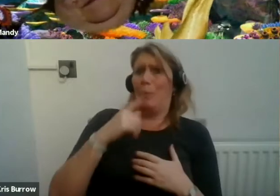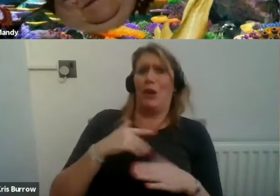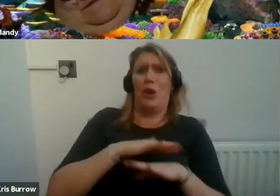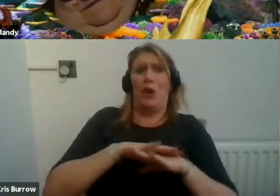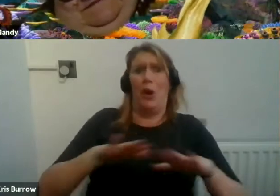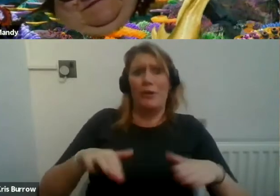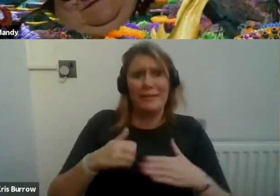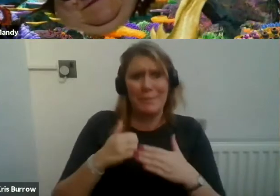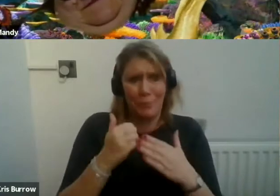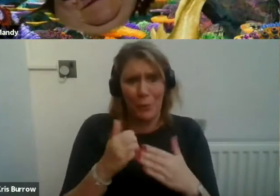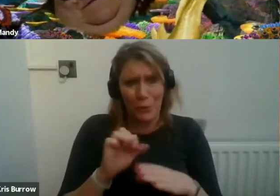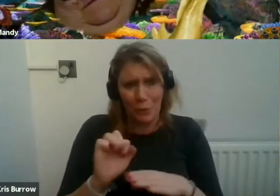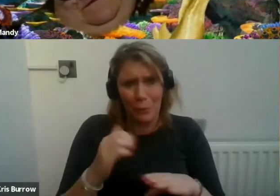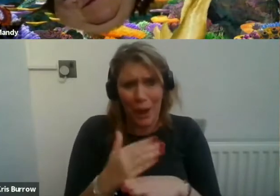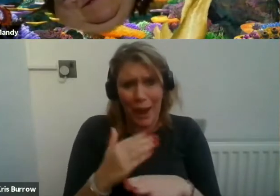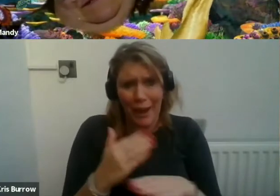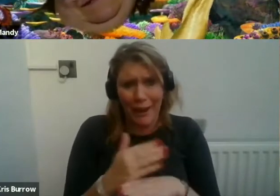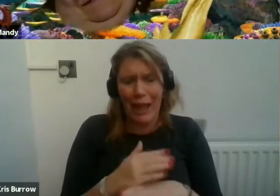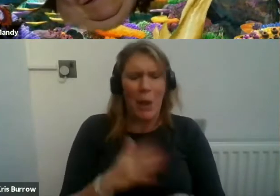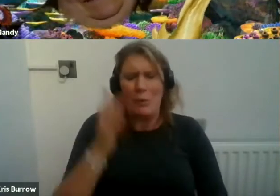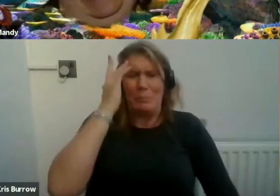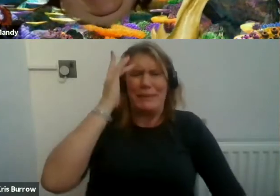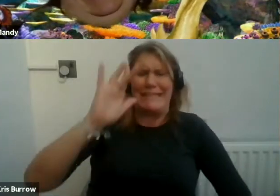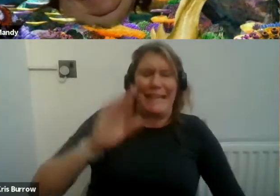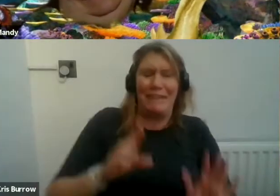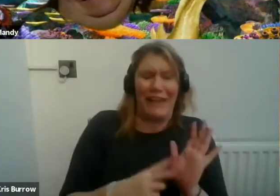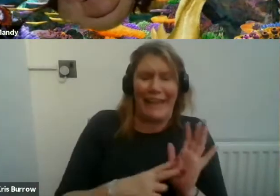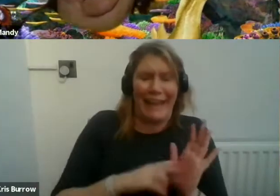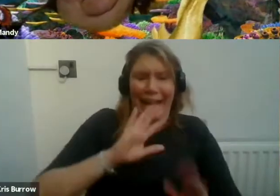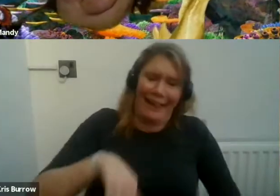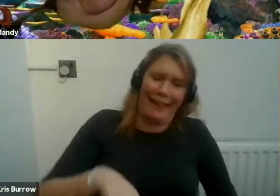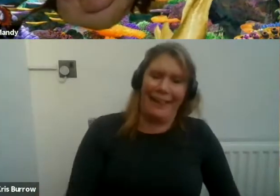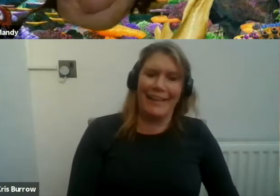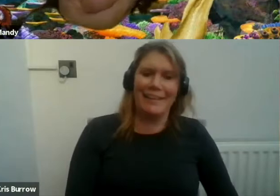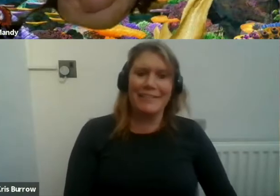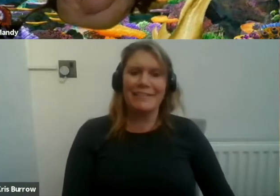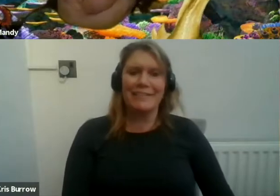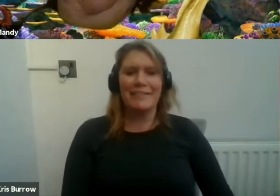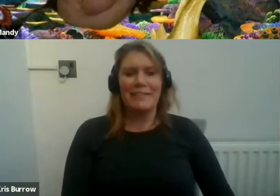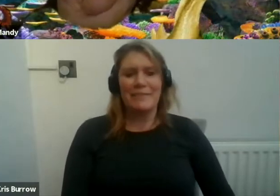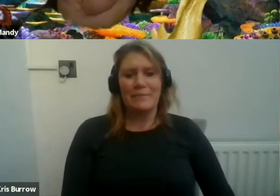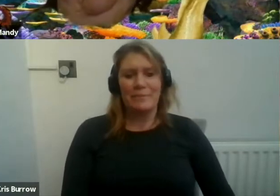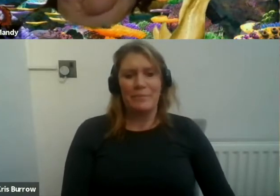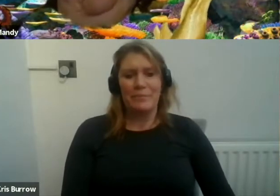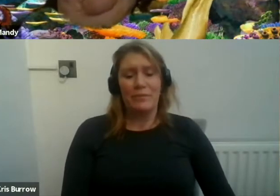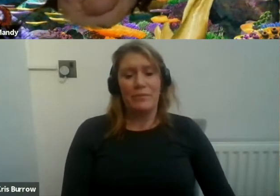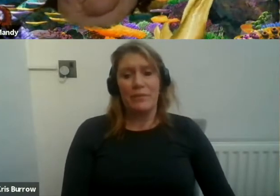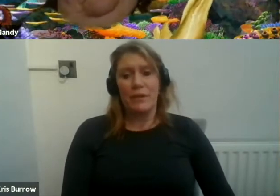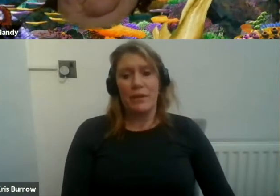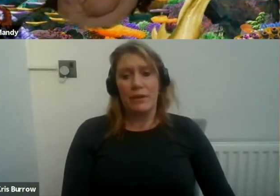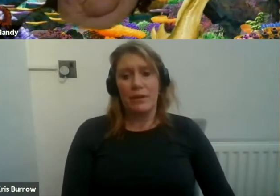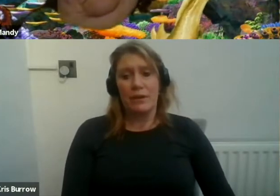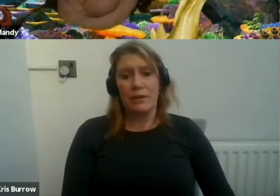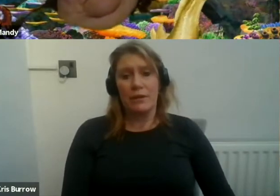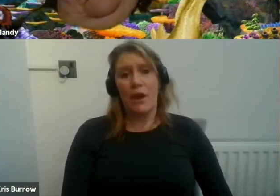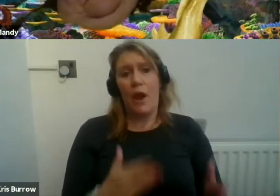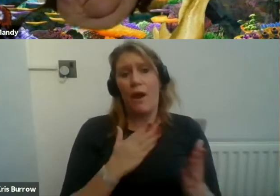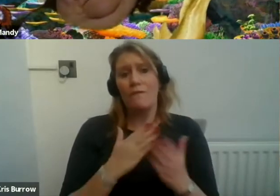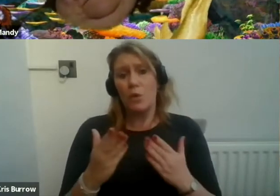Don't be silly, Vici! . Of course we would always, always support